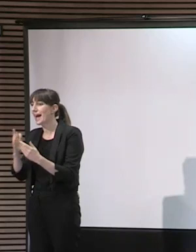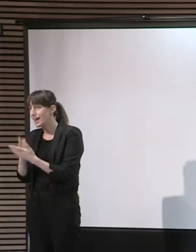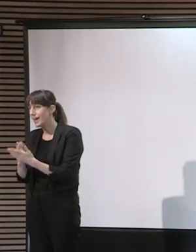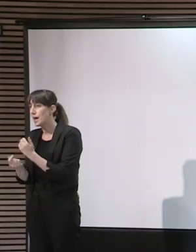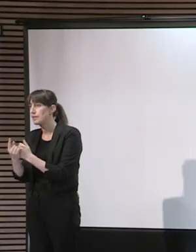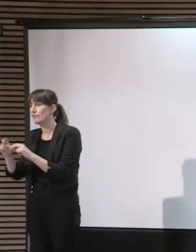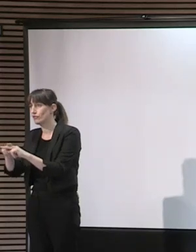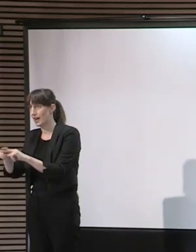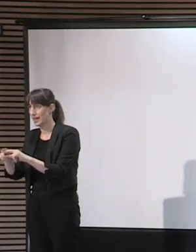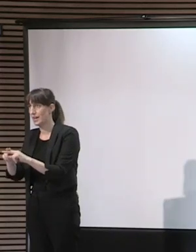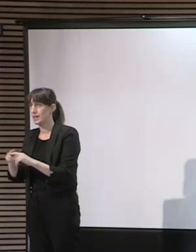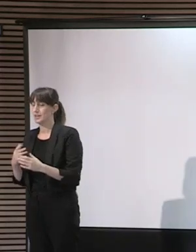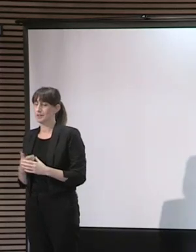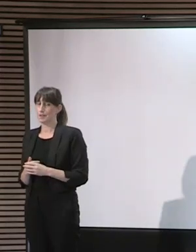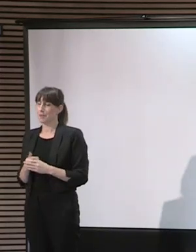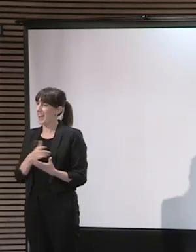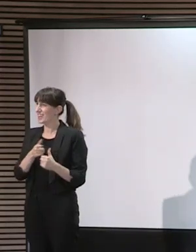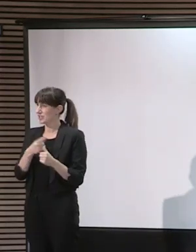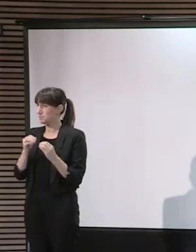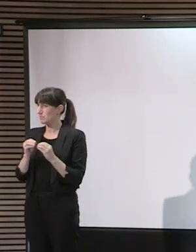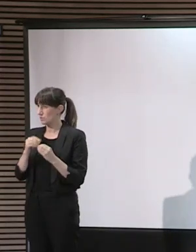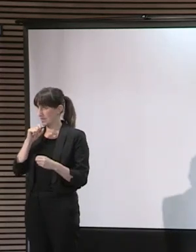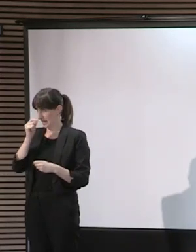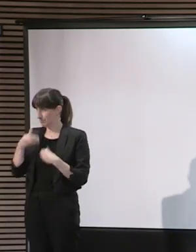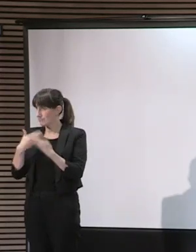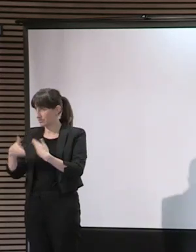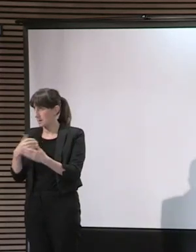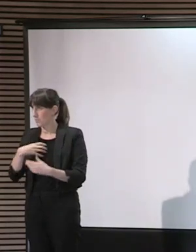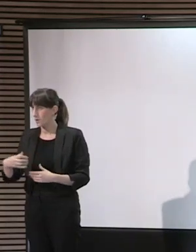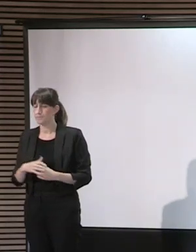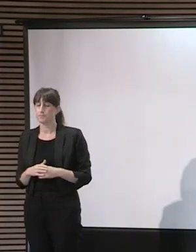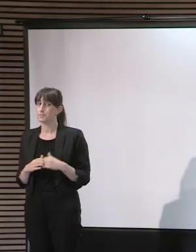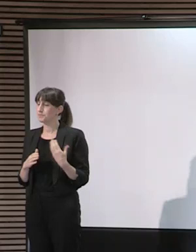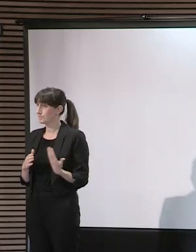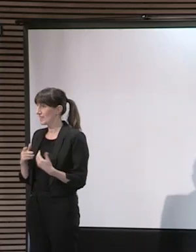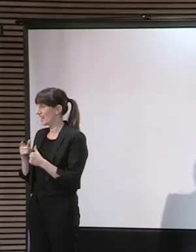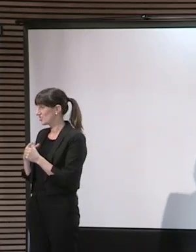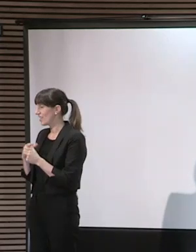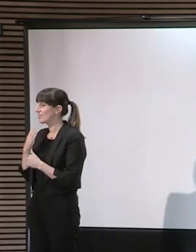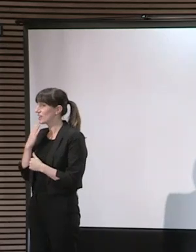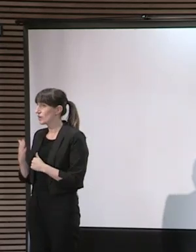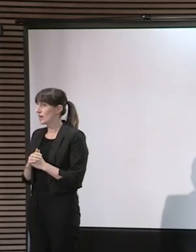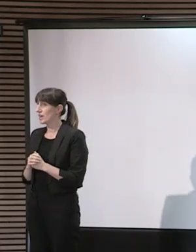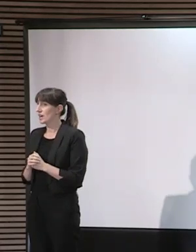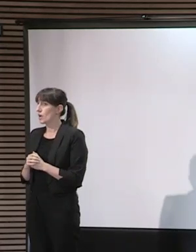continuing to do here around the most likely time that we would see movement around Alert Level 1. Thank